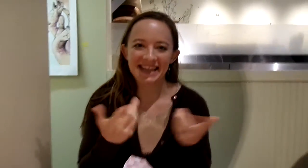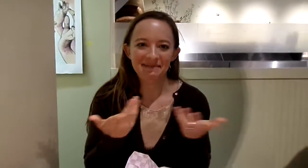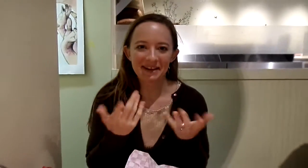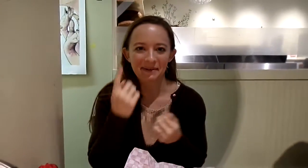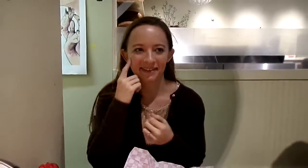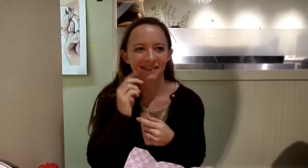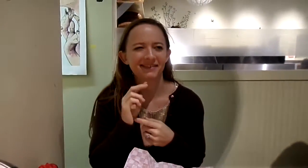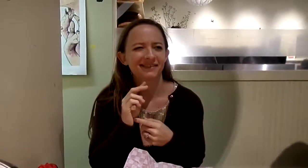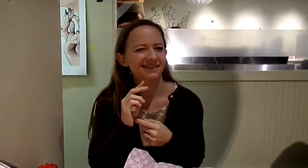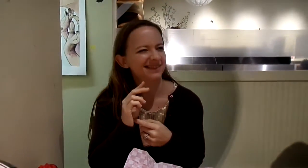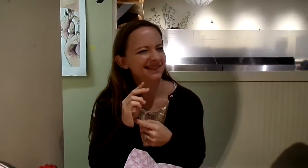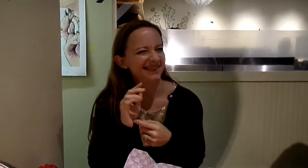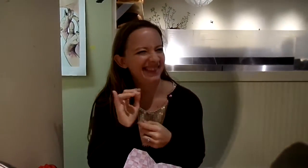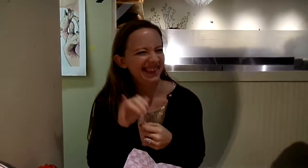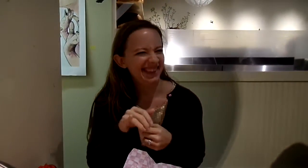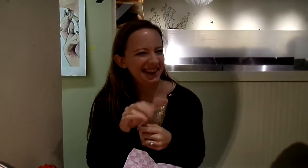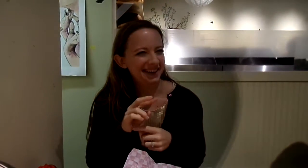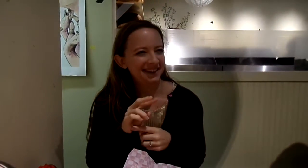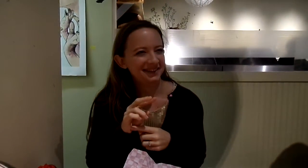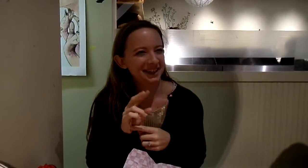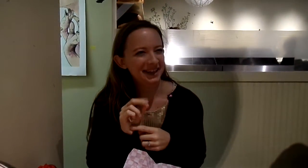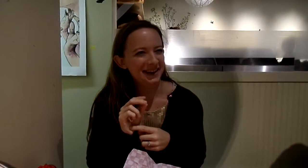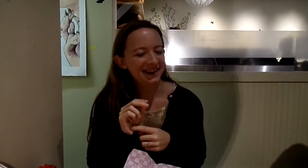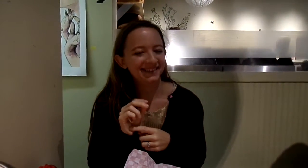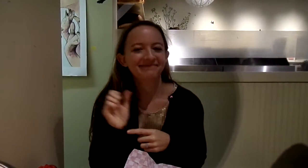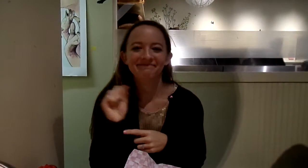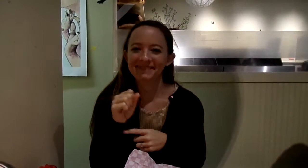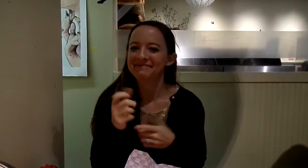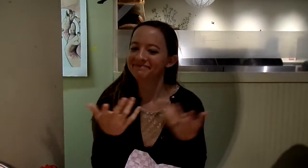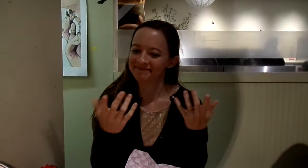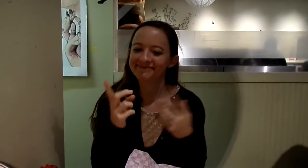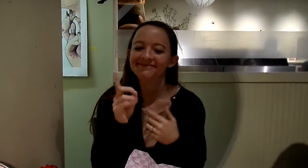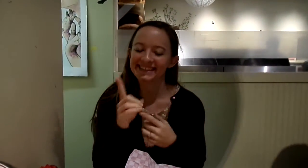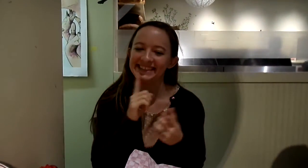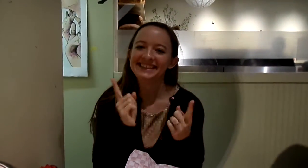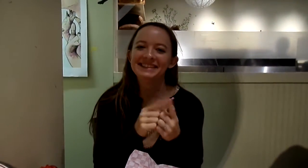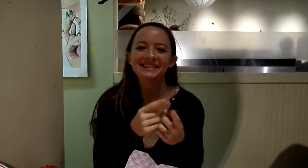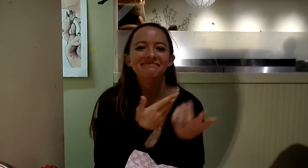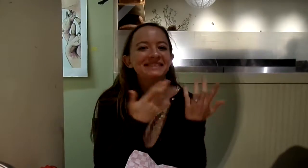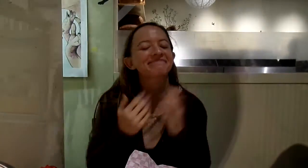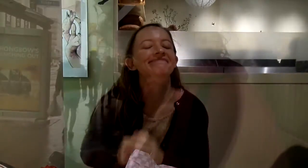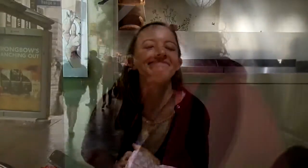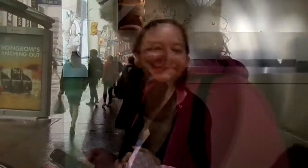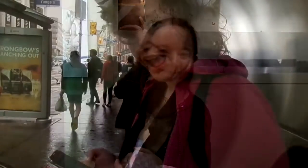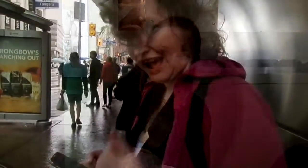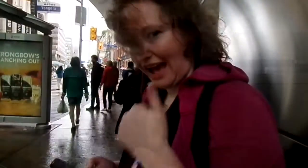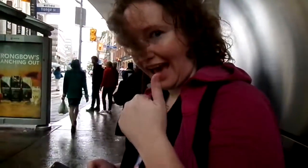and then we decided to come here and we were like... Is that? No... yeah it is. We met her!